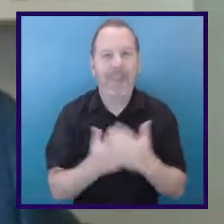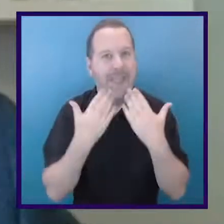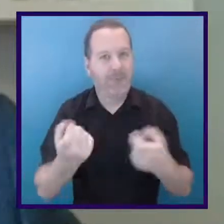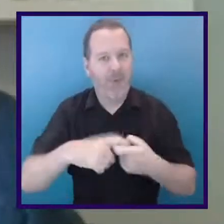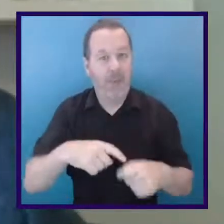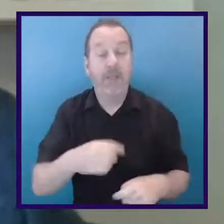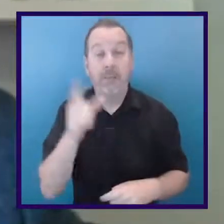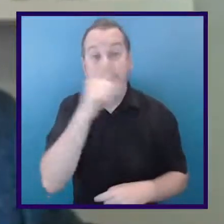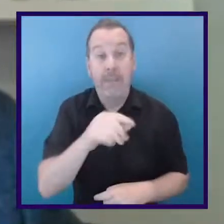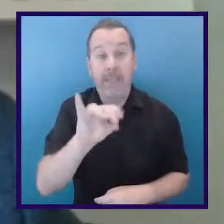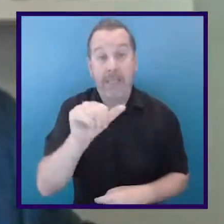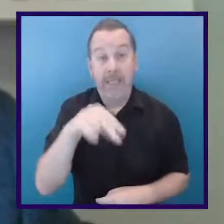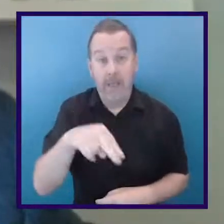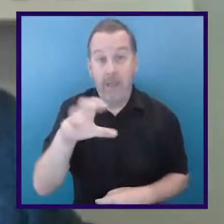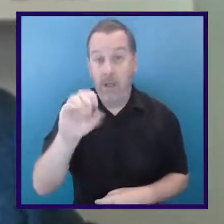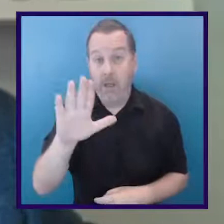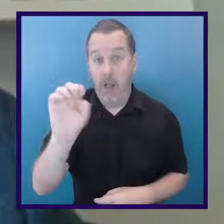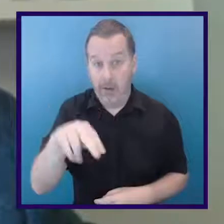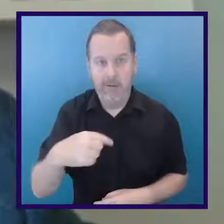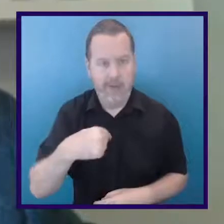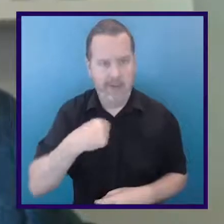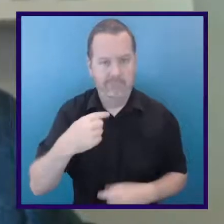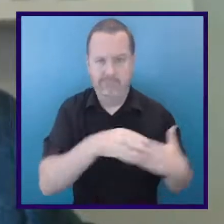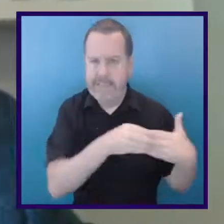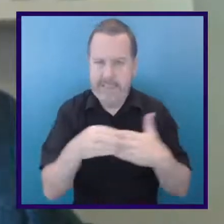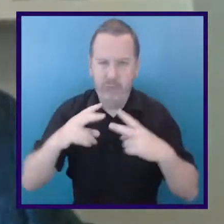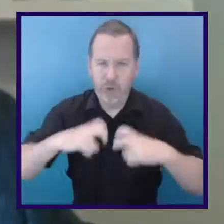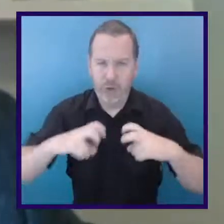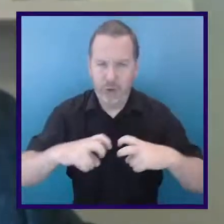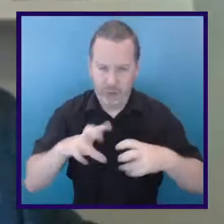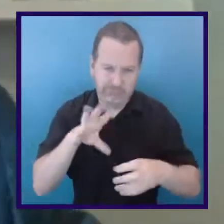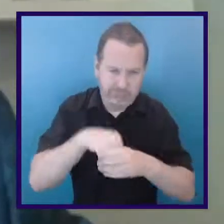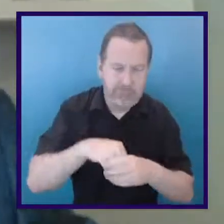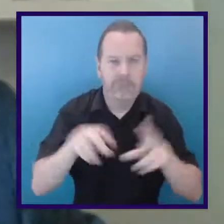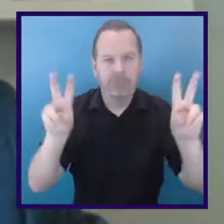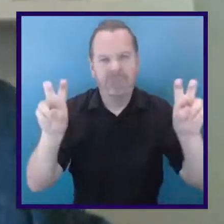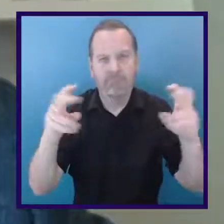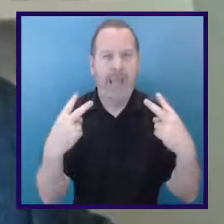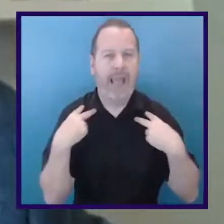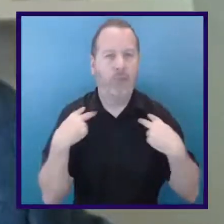My name is Ian Collen, and I was the lead researcher on the Language Trends research this year.